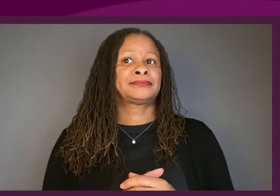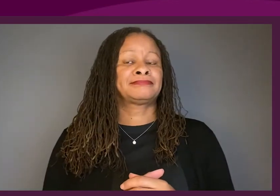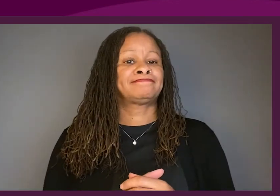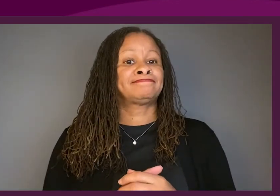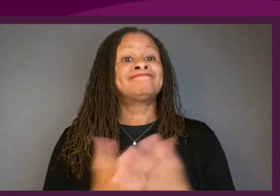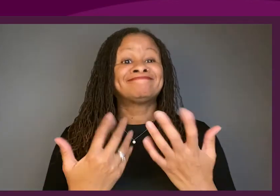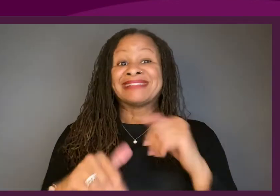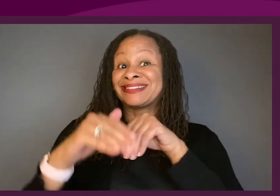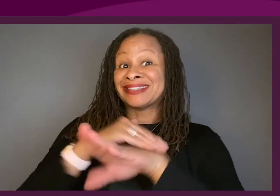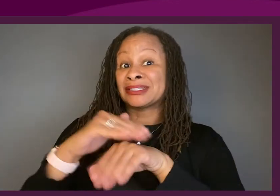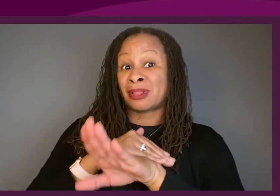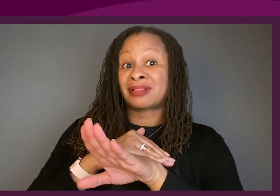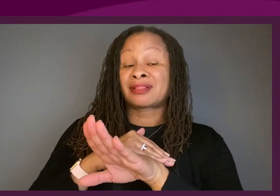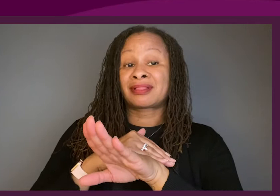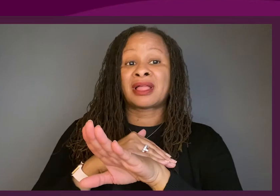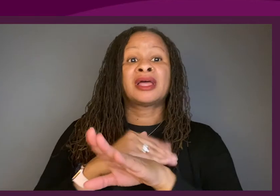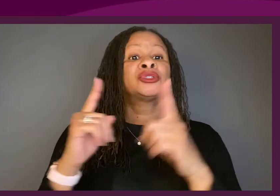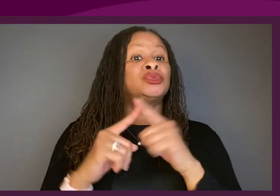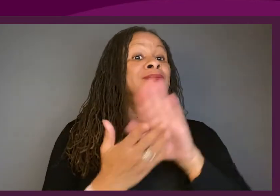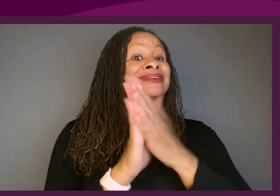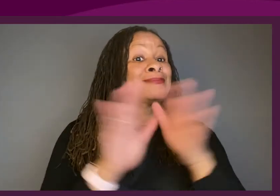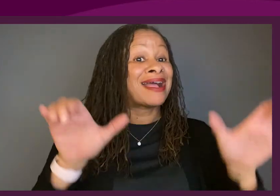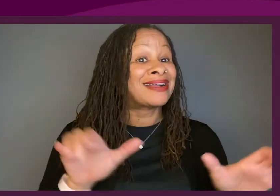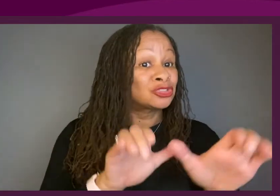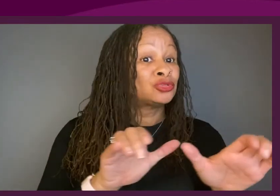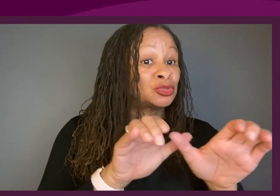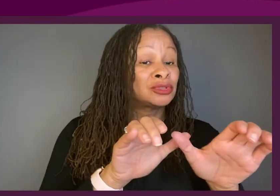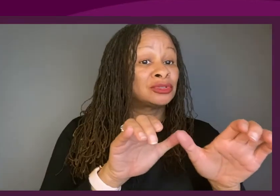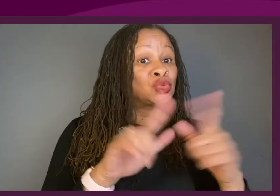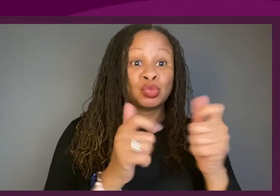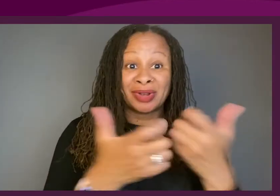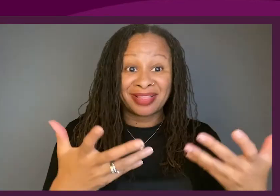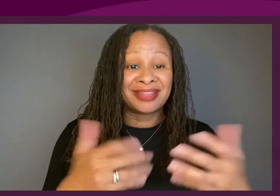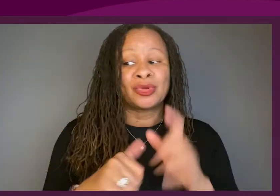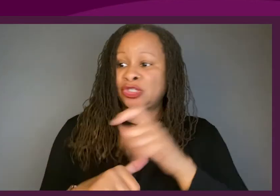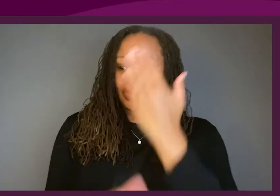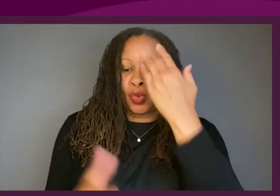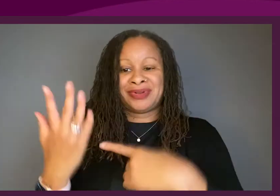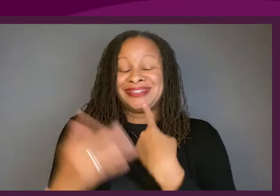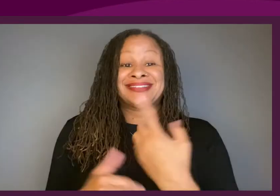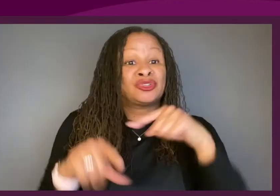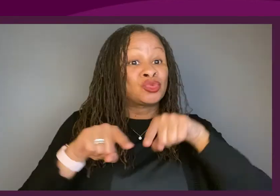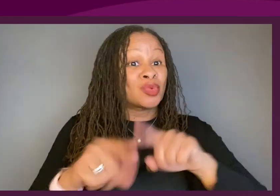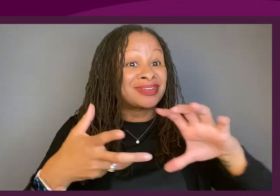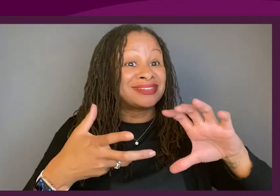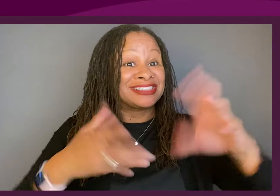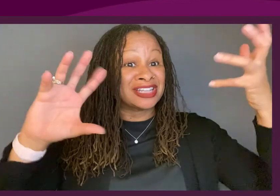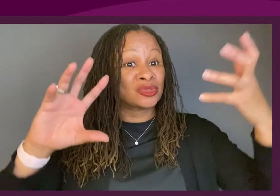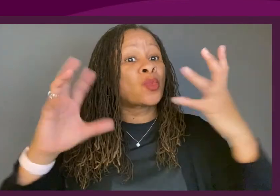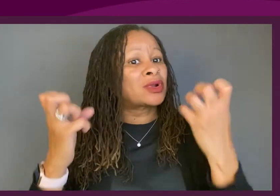In a disaster, we want to be sure that everybody has the information that they need in a way